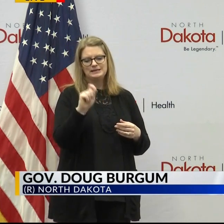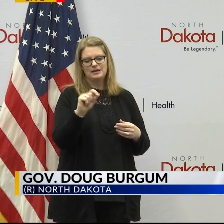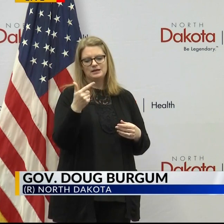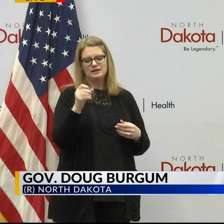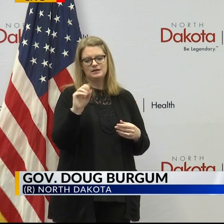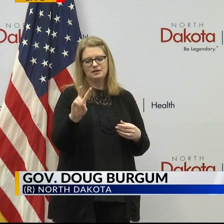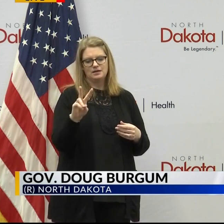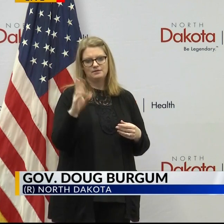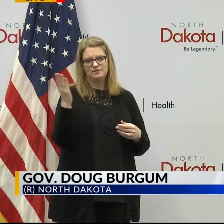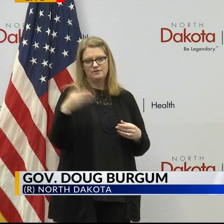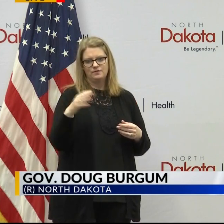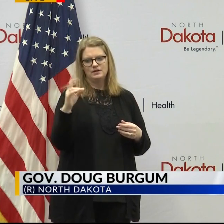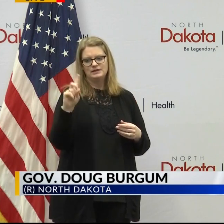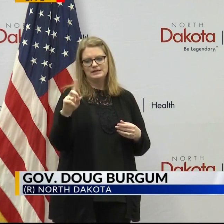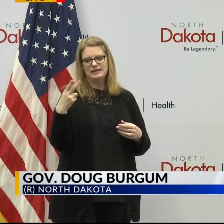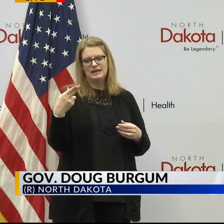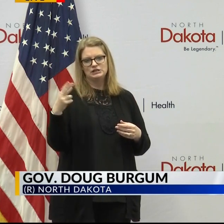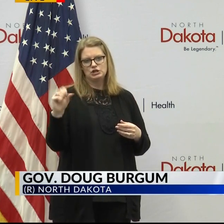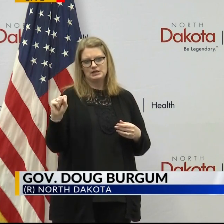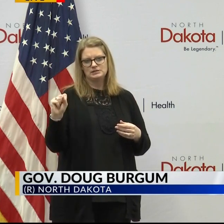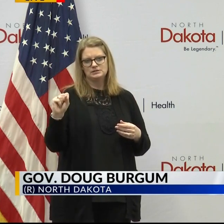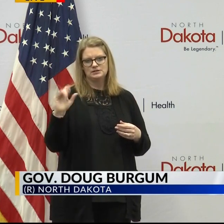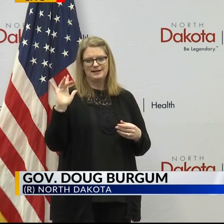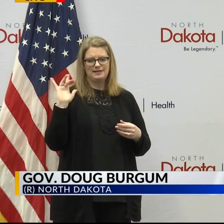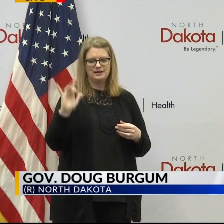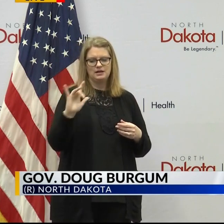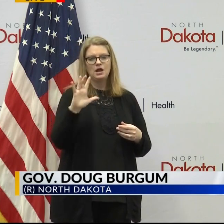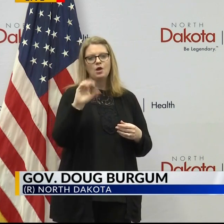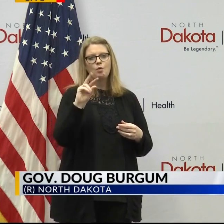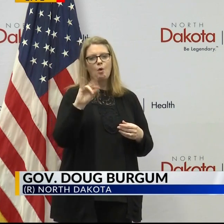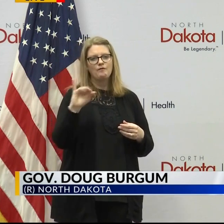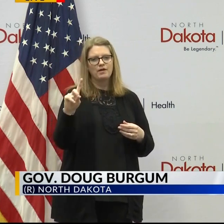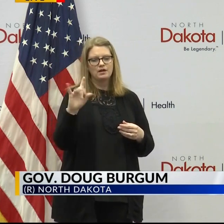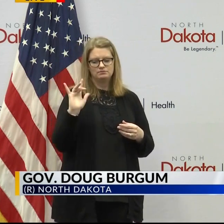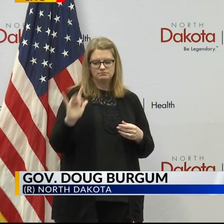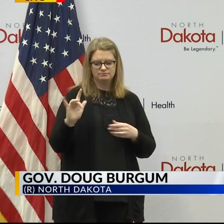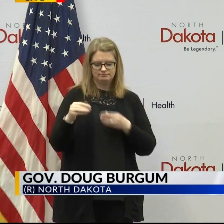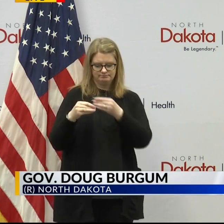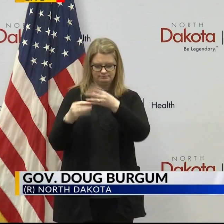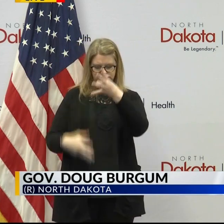IF YOU WANT MORE INFORMATION, GO TO THE HUMAN SERVICES WEB SITE